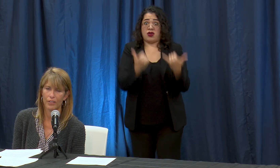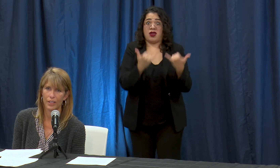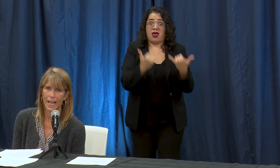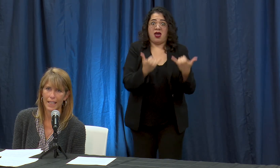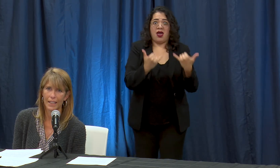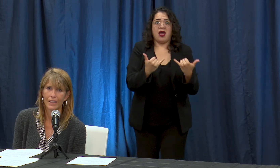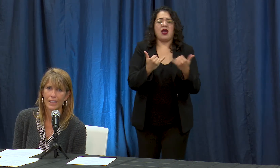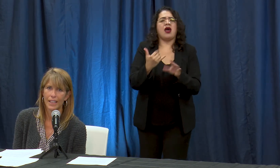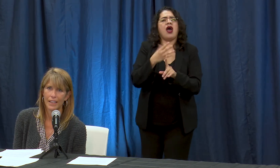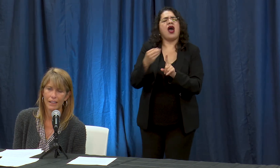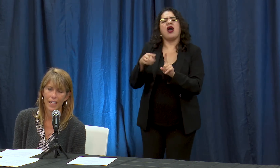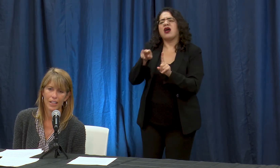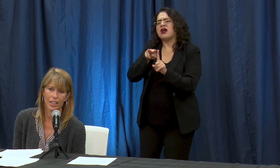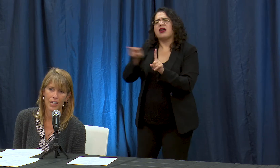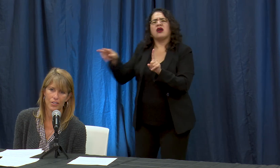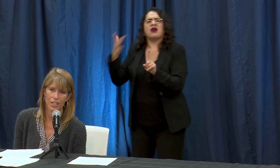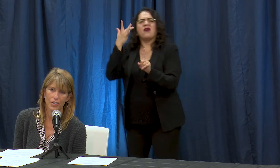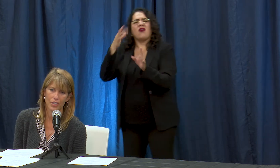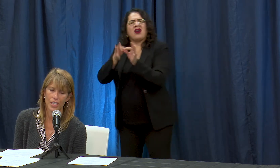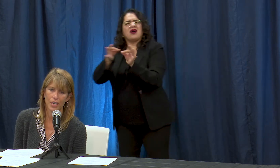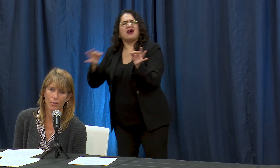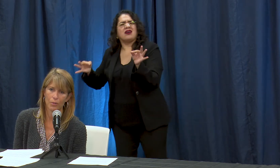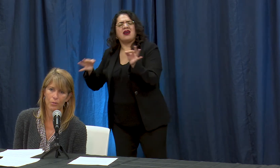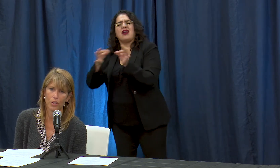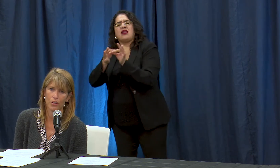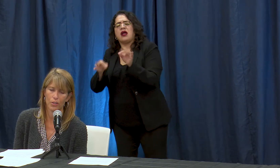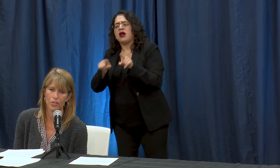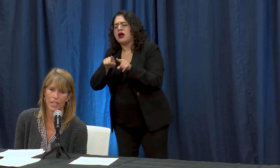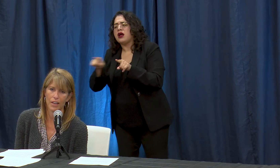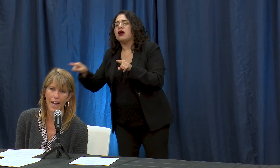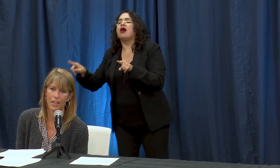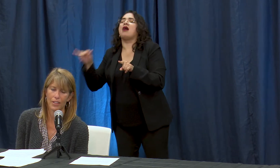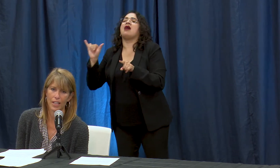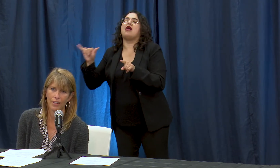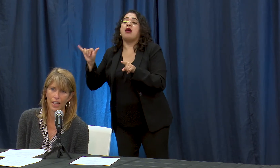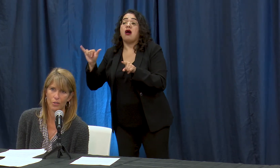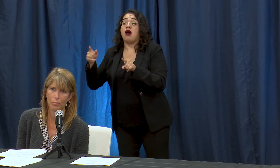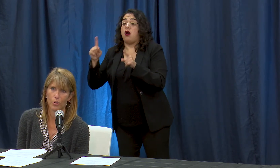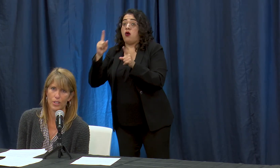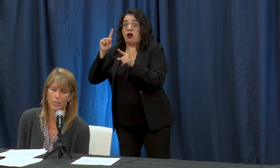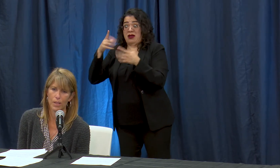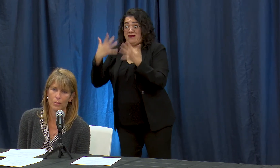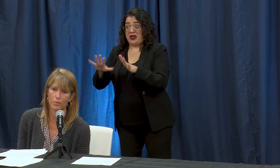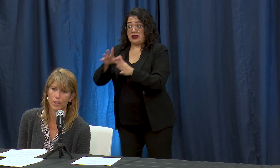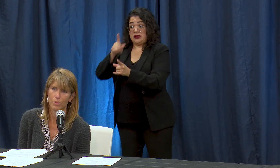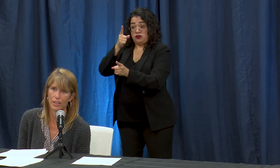of the lagging and the lagging indicators to understand; once we know that those data are accurate everything is reported to be able to really be able